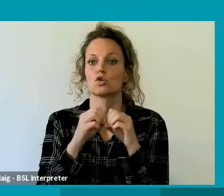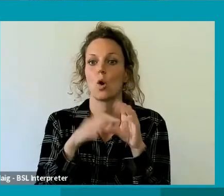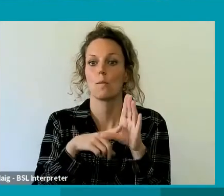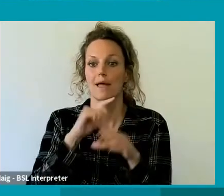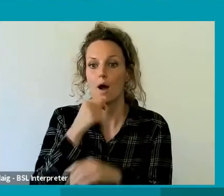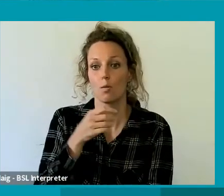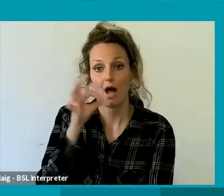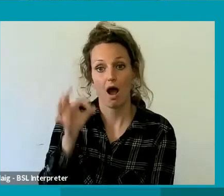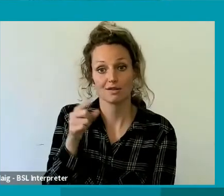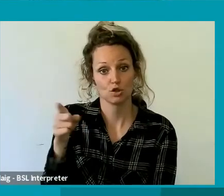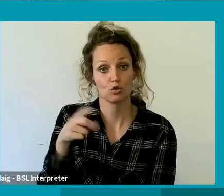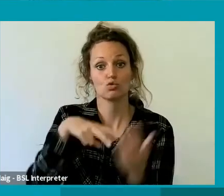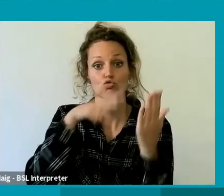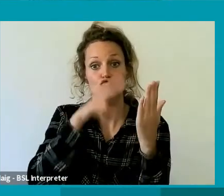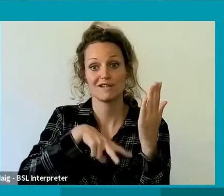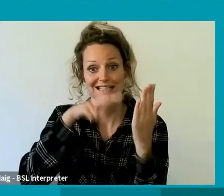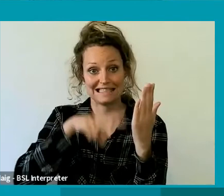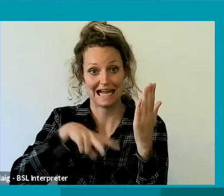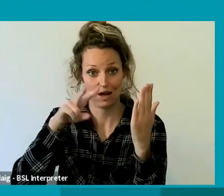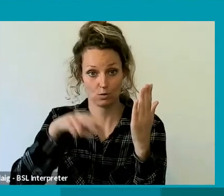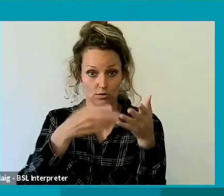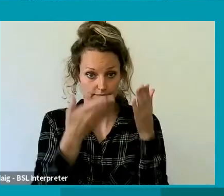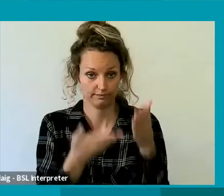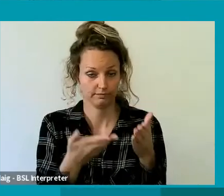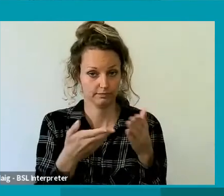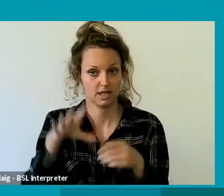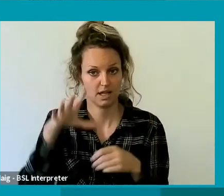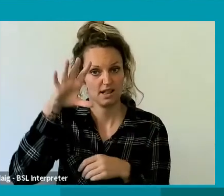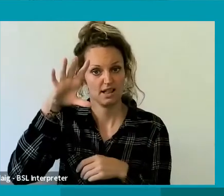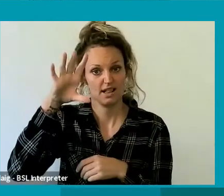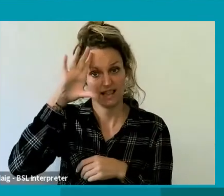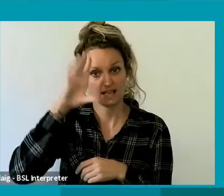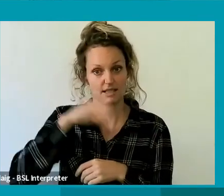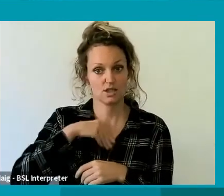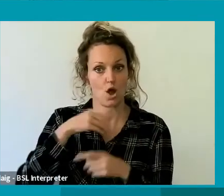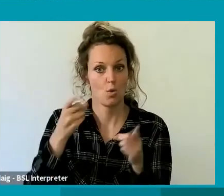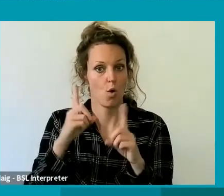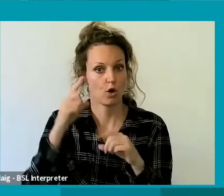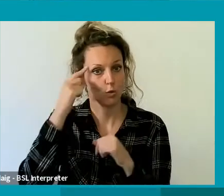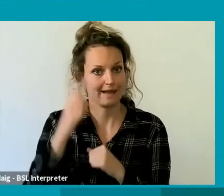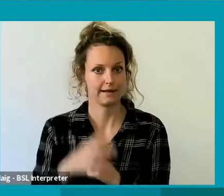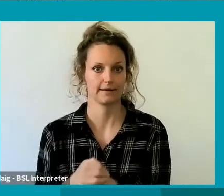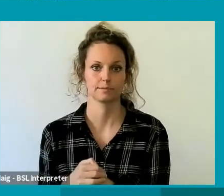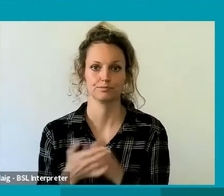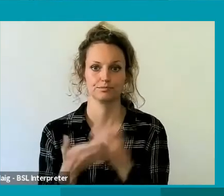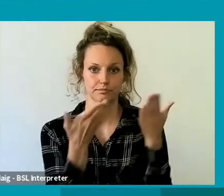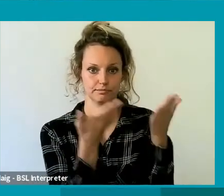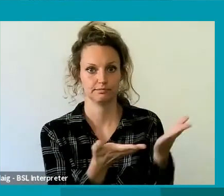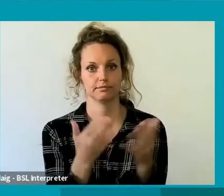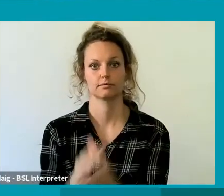to ask people for some feedback. Let us know what you think. So - On a professional mission to